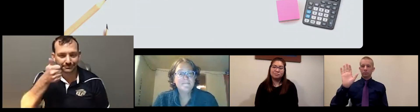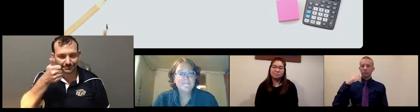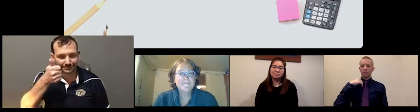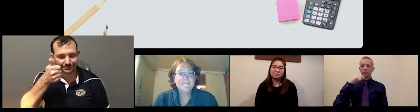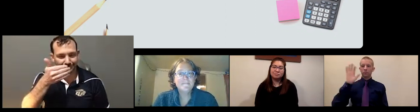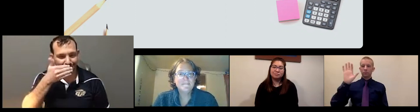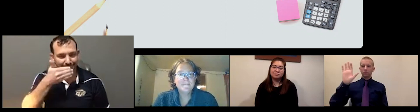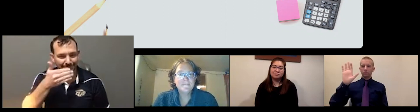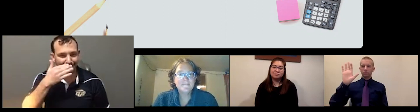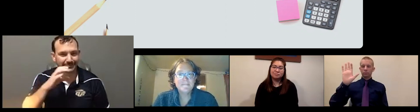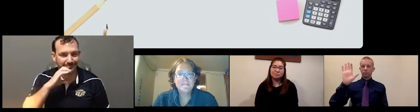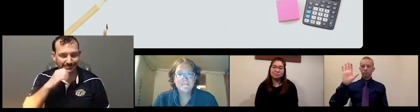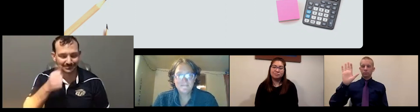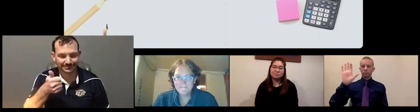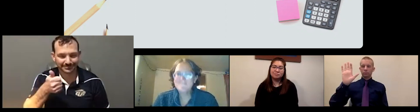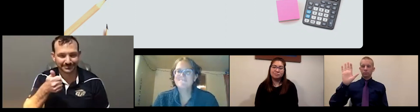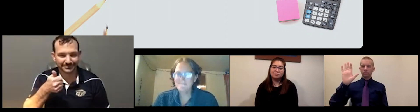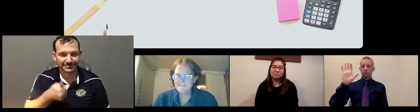Thank you, Cindy.